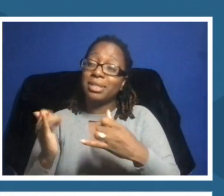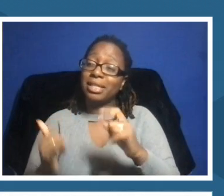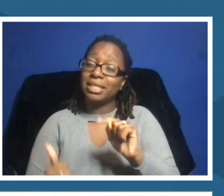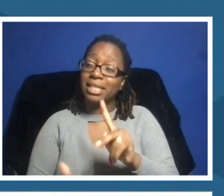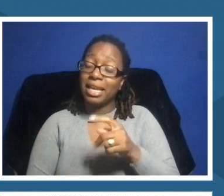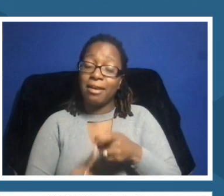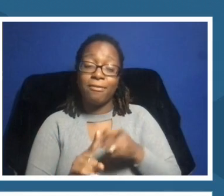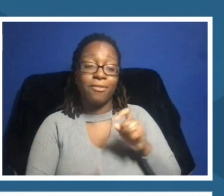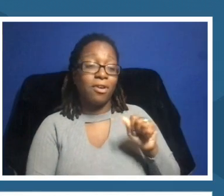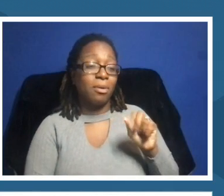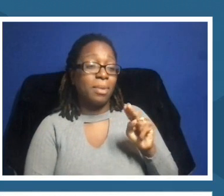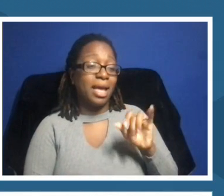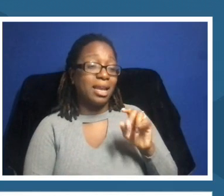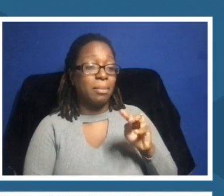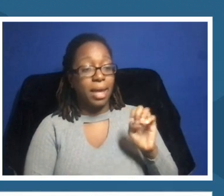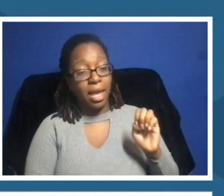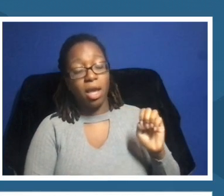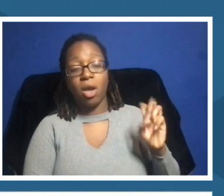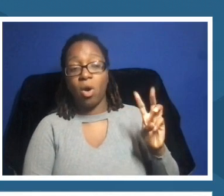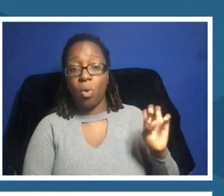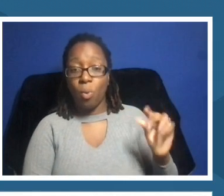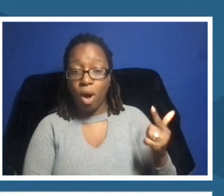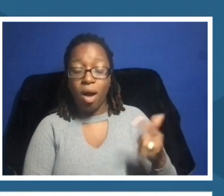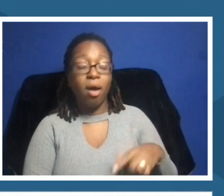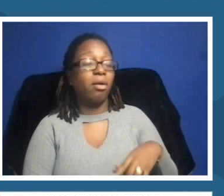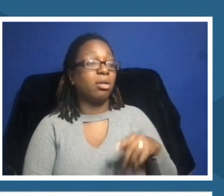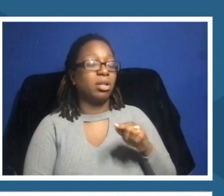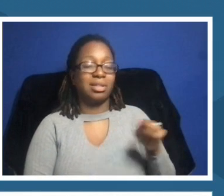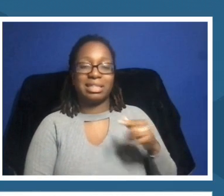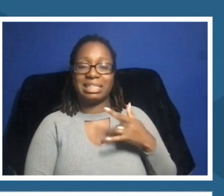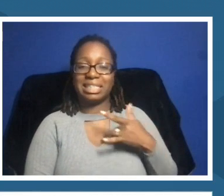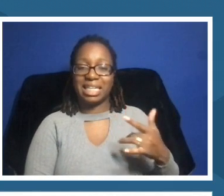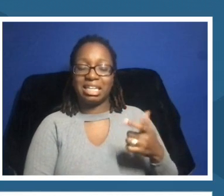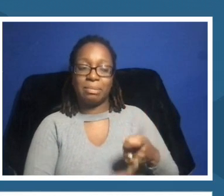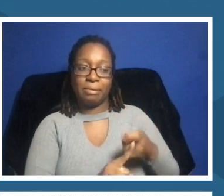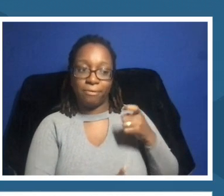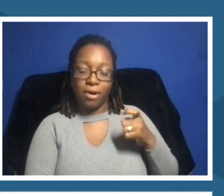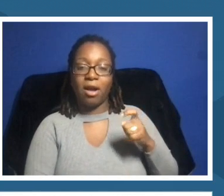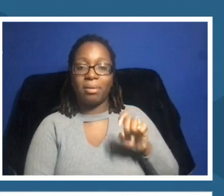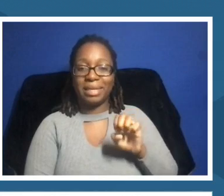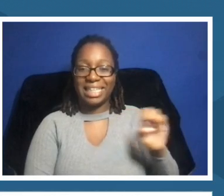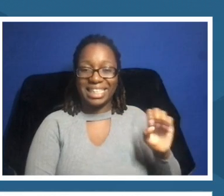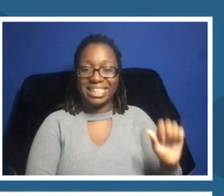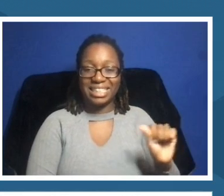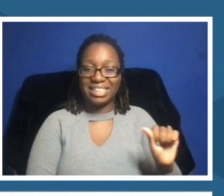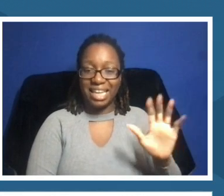minority myth were primarily based on east asian stereotypes the series